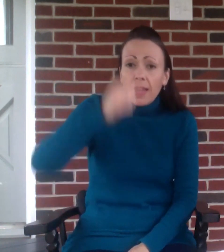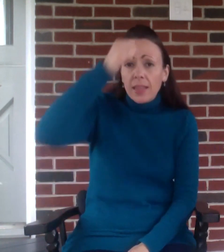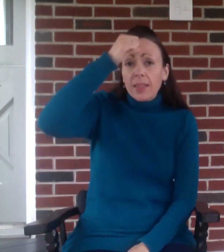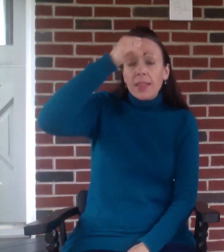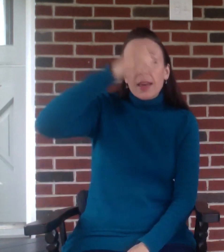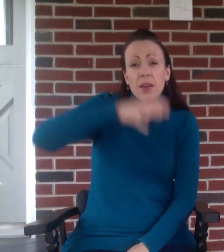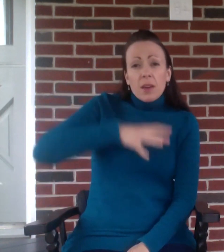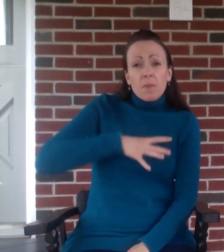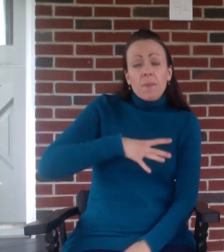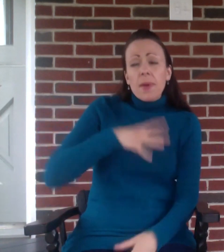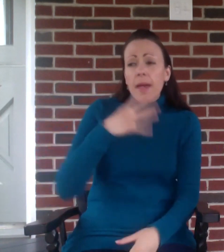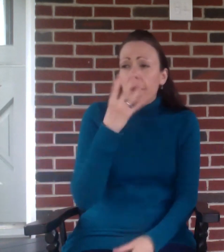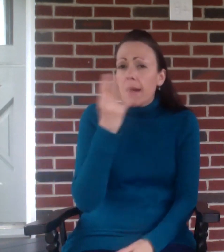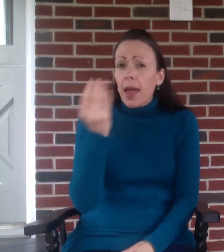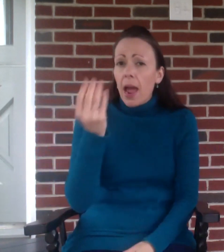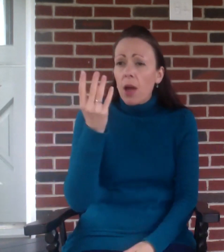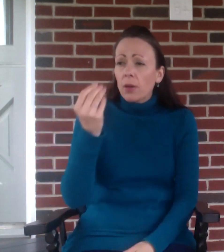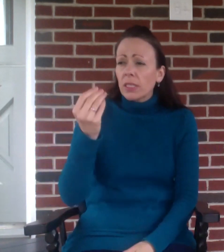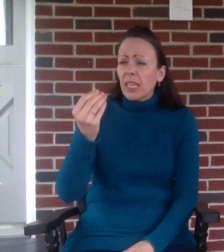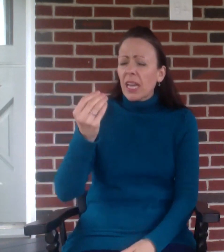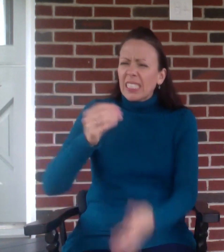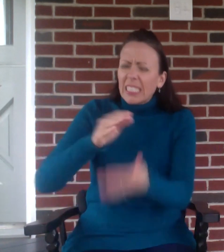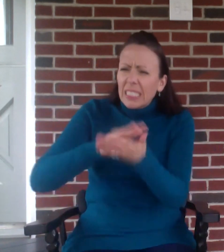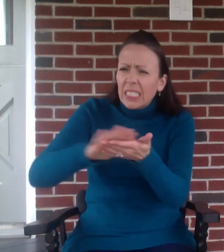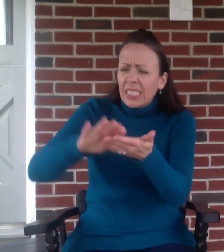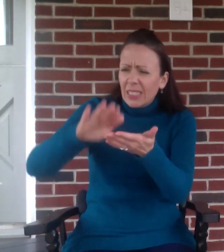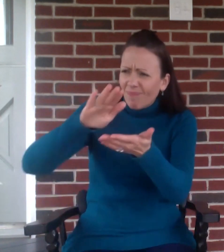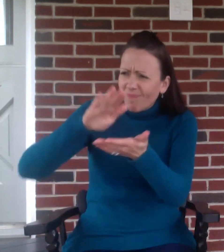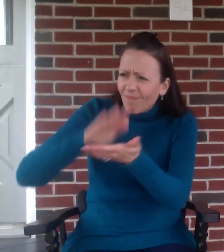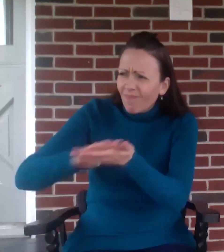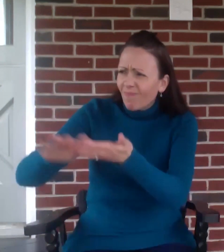sifting and sorting,